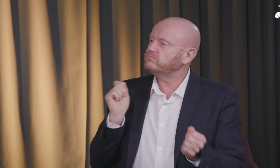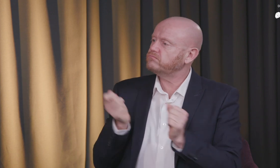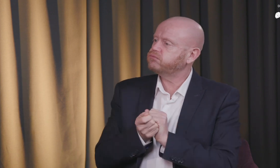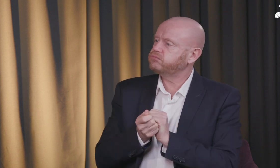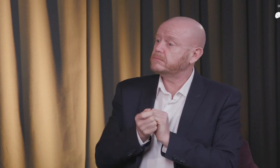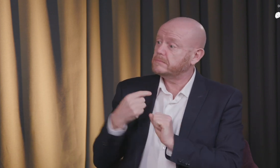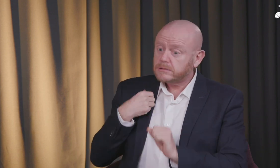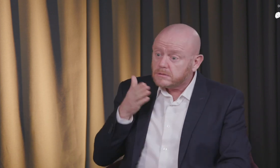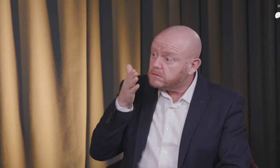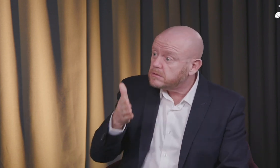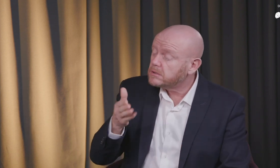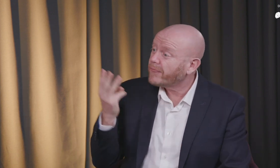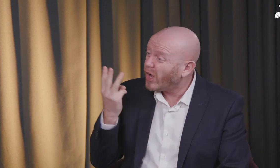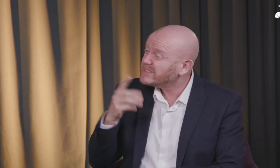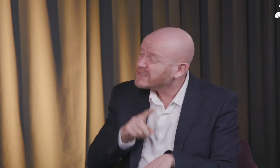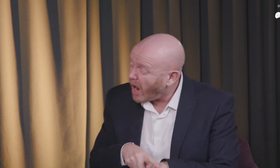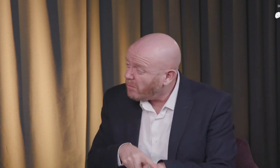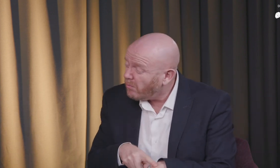Life changing. I’ve attended 13 times?